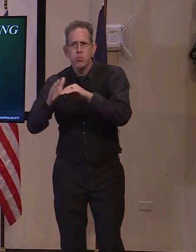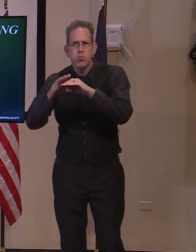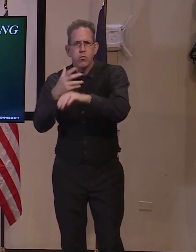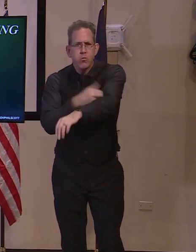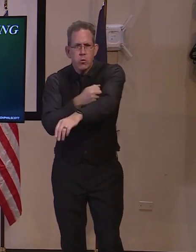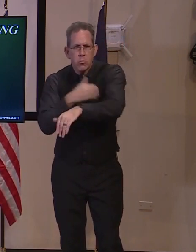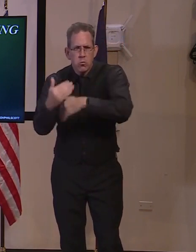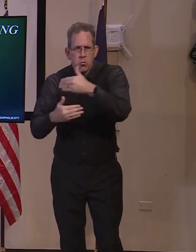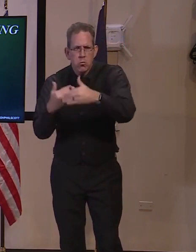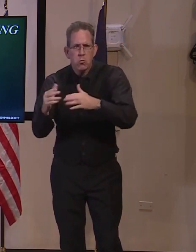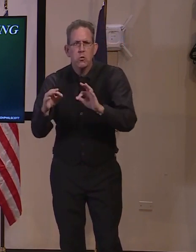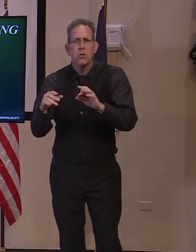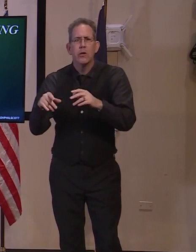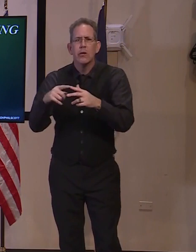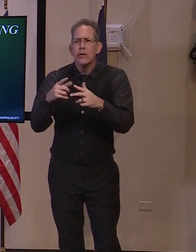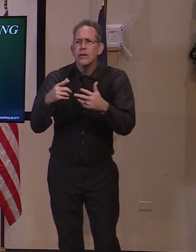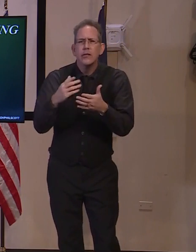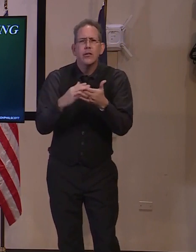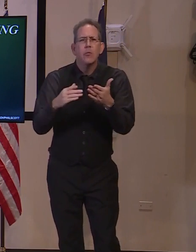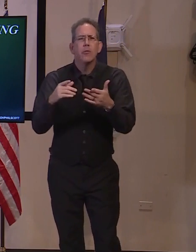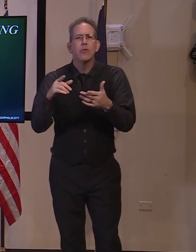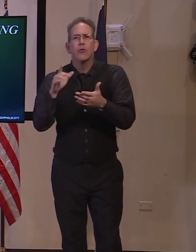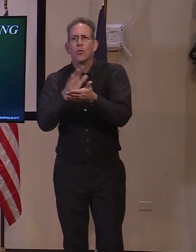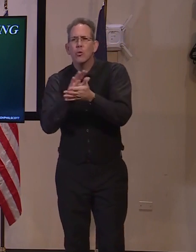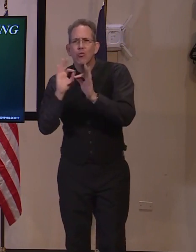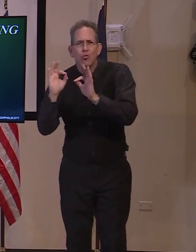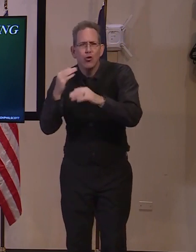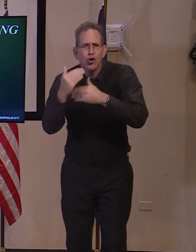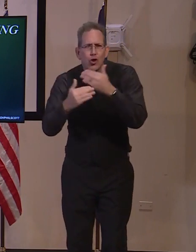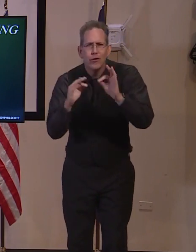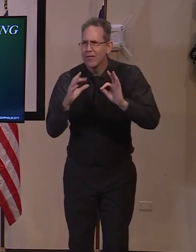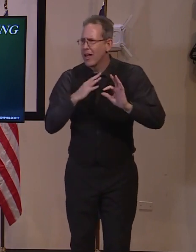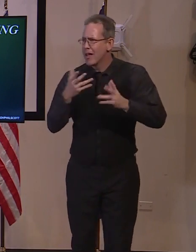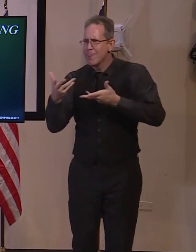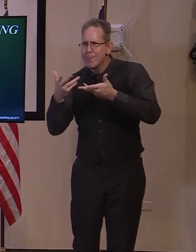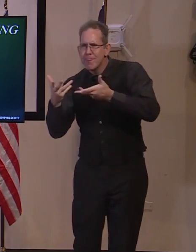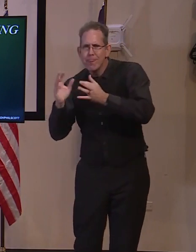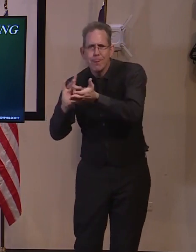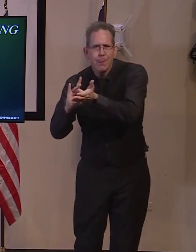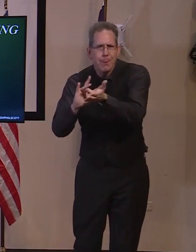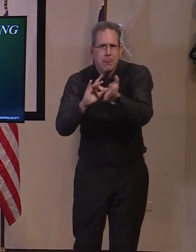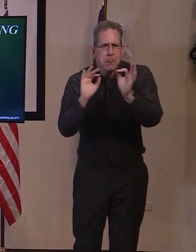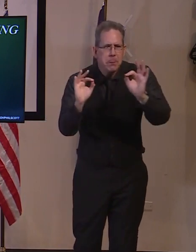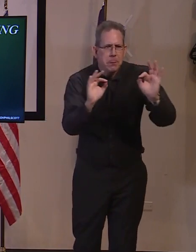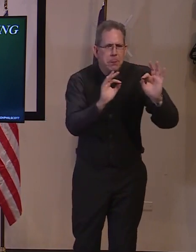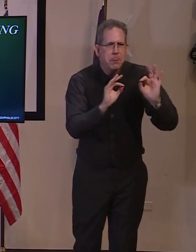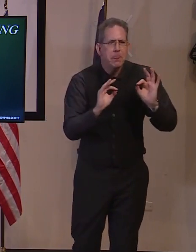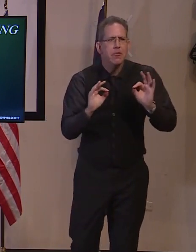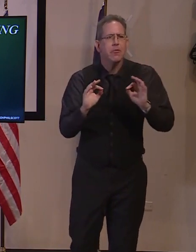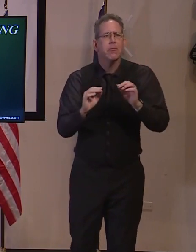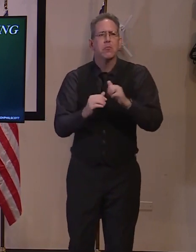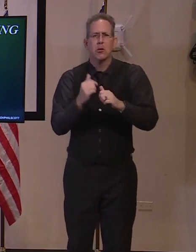stability in our schools, in particular our high schools this year, operating much more stable manner than our elementary schools. I think that's